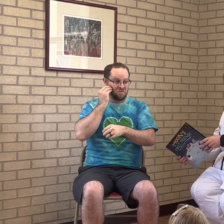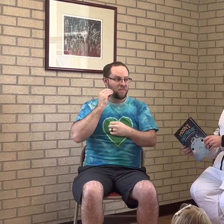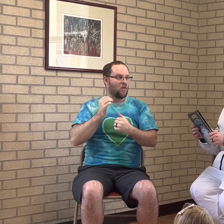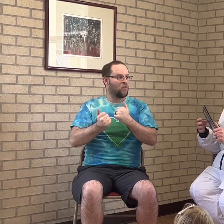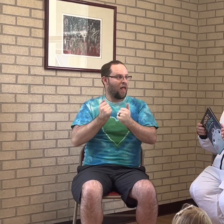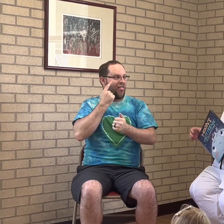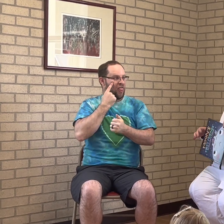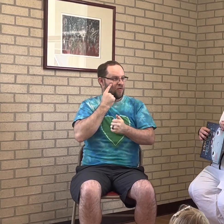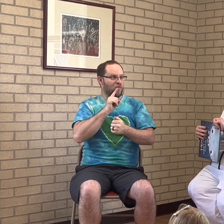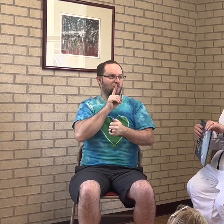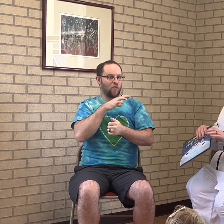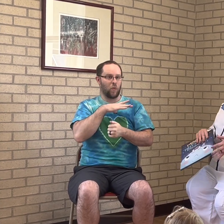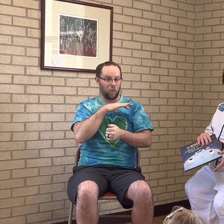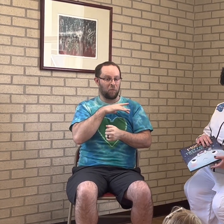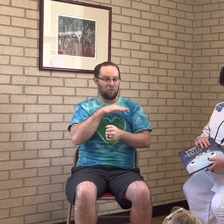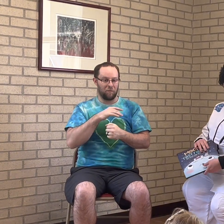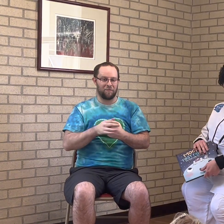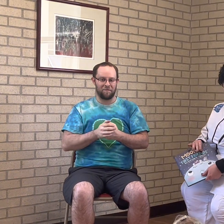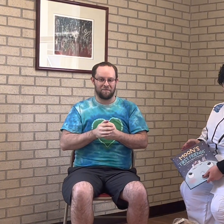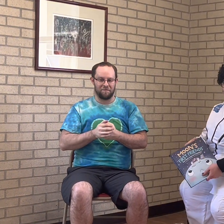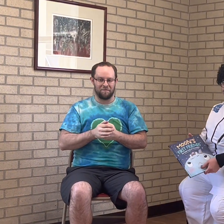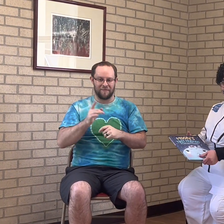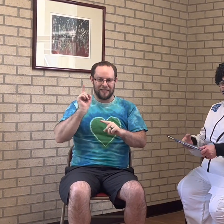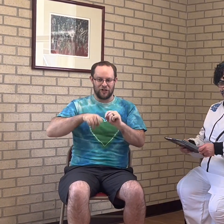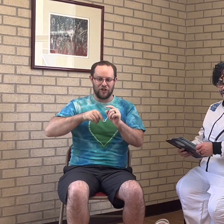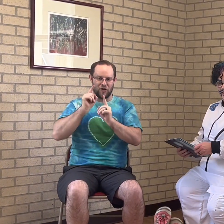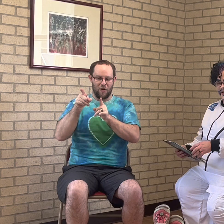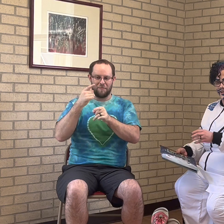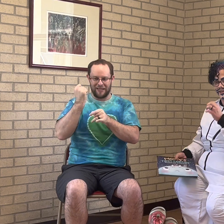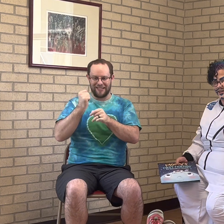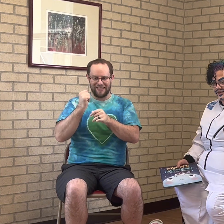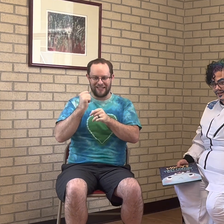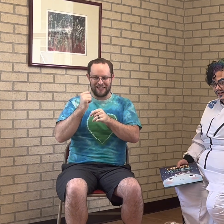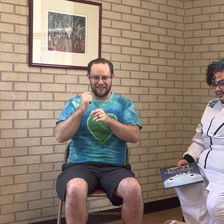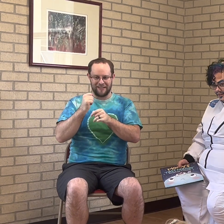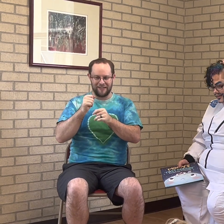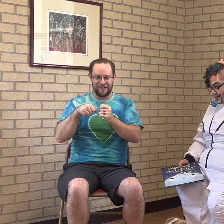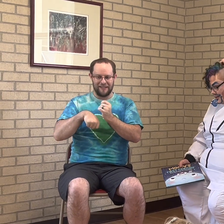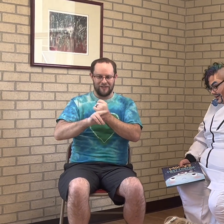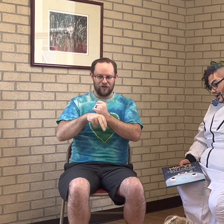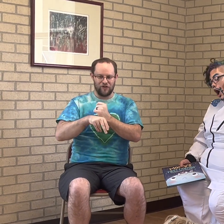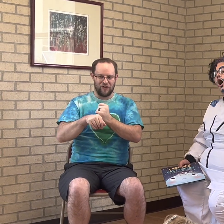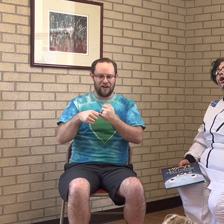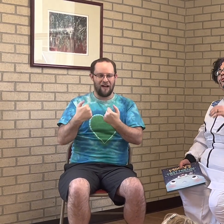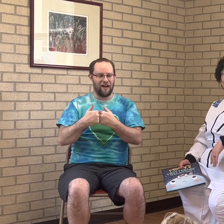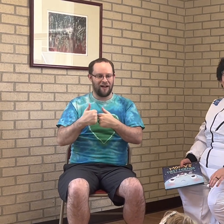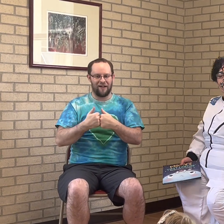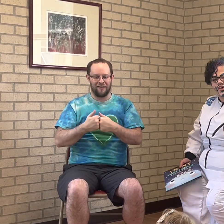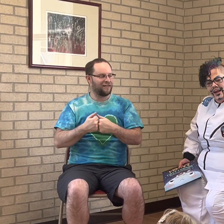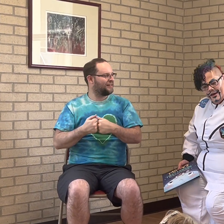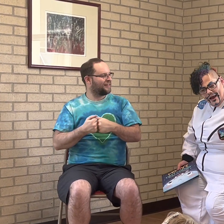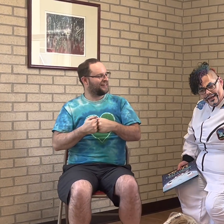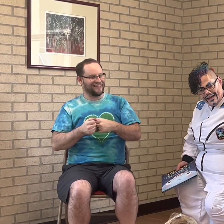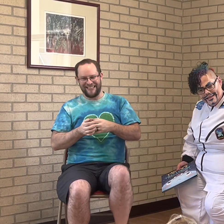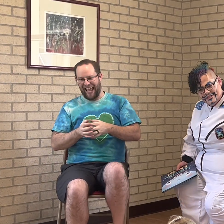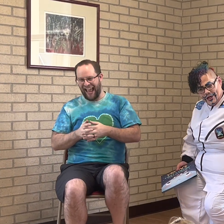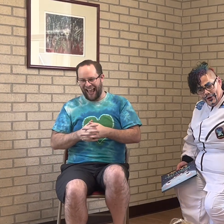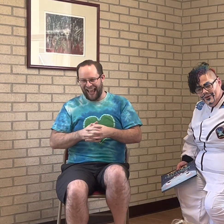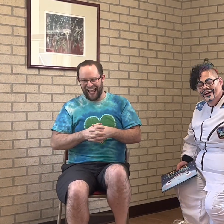thought was super cool! Audience: I couldn't go because of my soccer game, the Idaho Falls one.